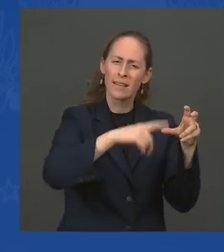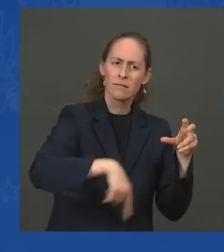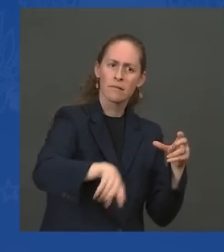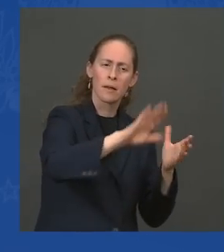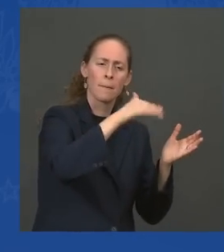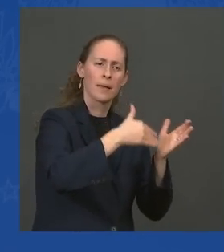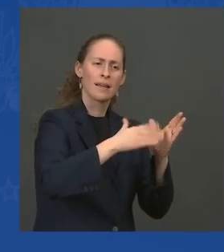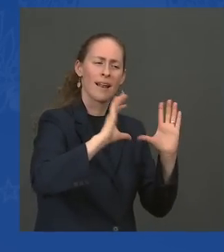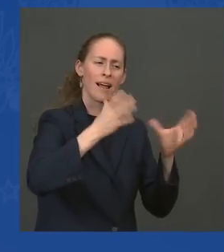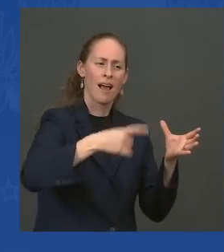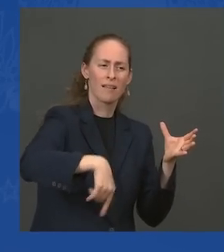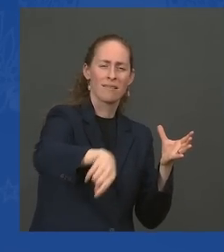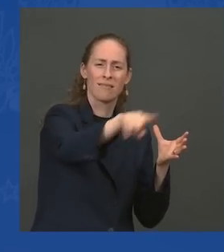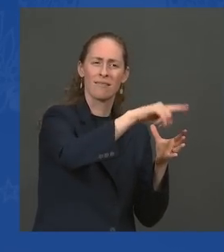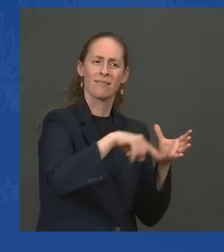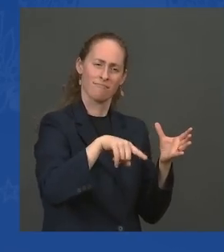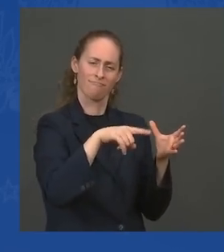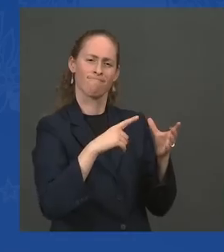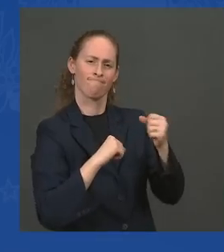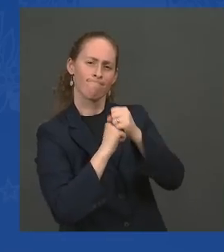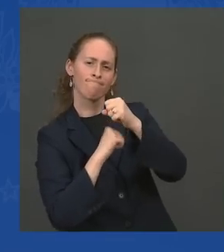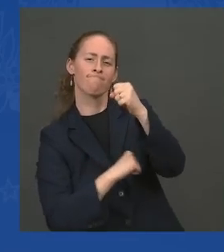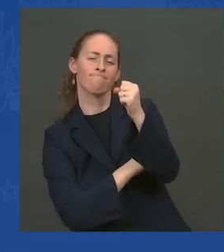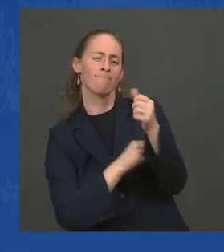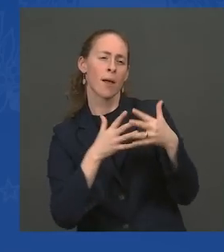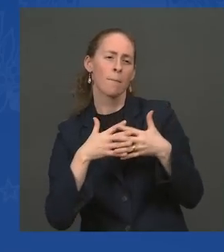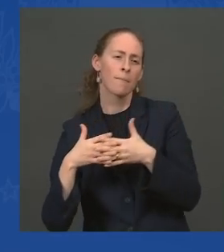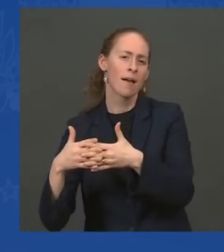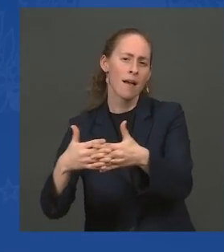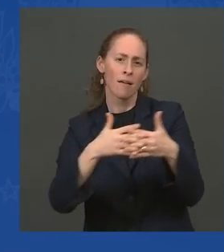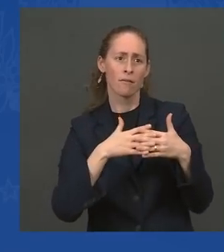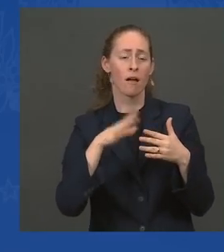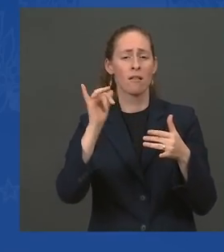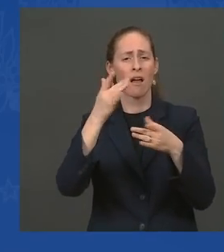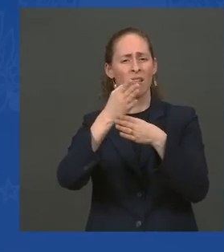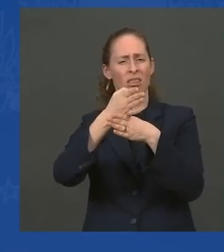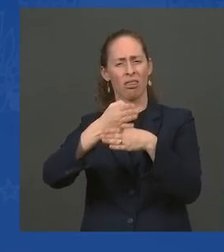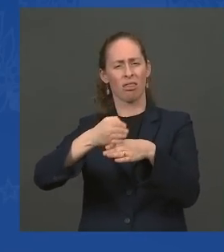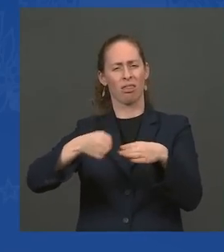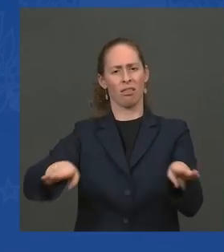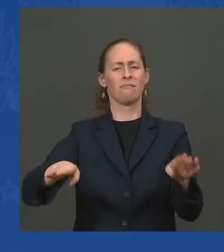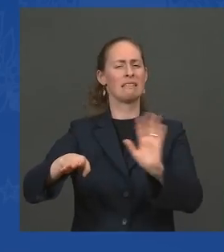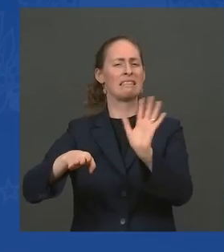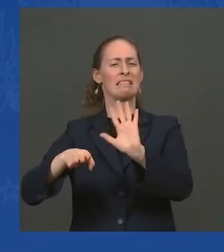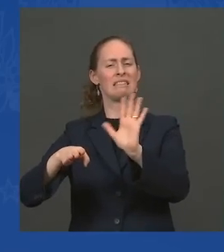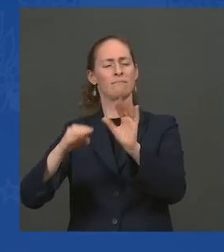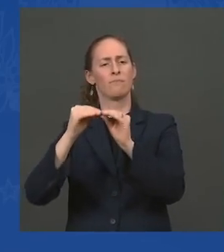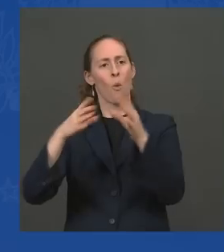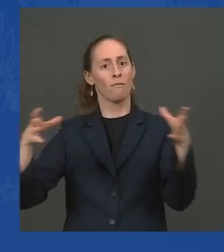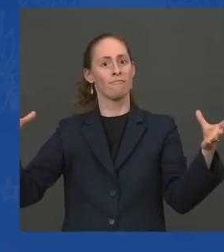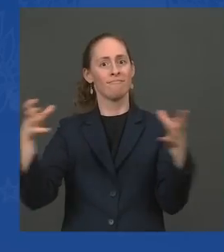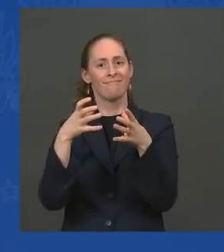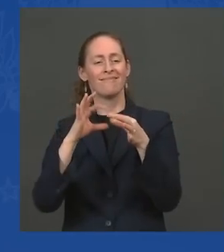and three, to unite the country. To rebuild the economy from the bottom up and the middle out is the way I look at the world.